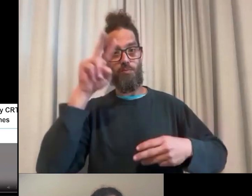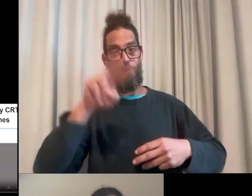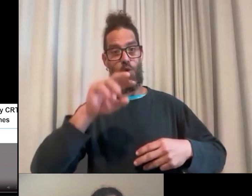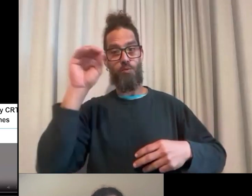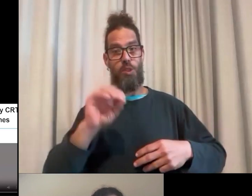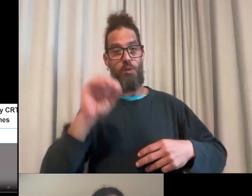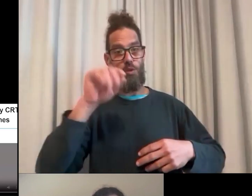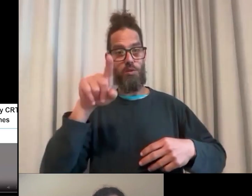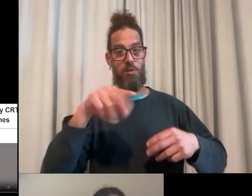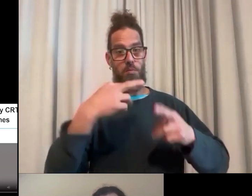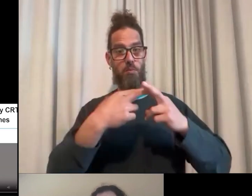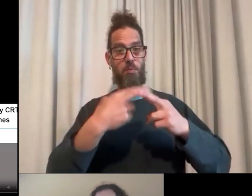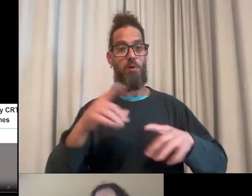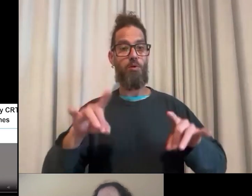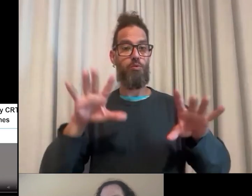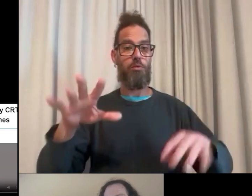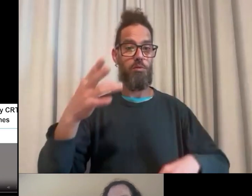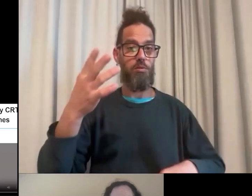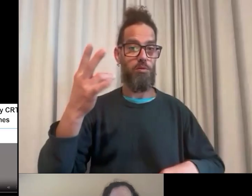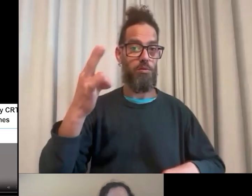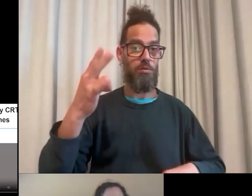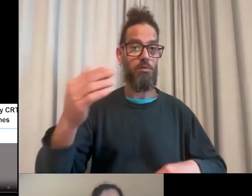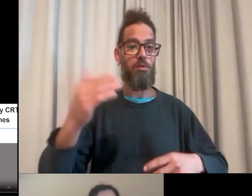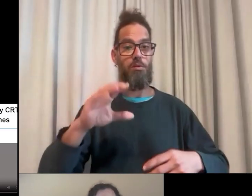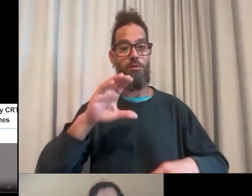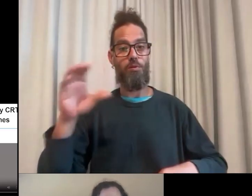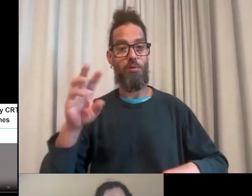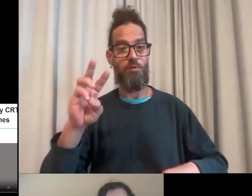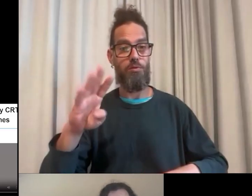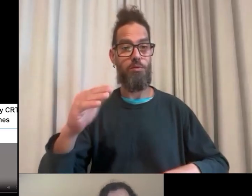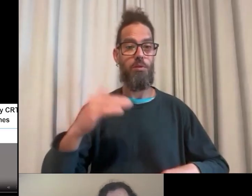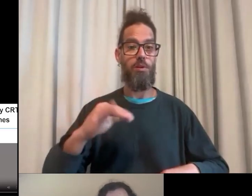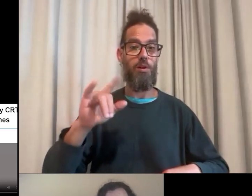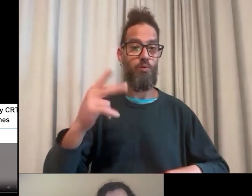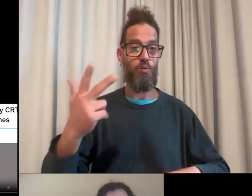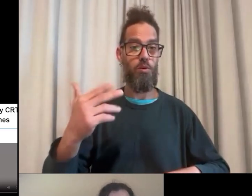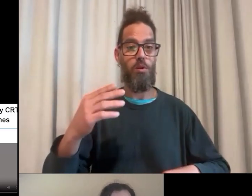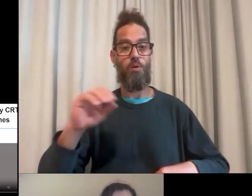And I'll let you see those results now for those who can perceive it.